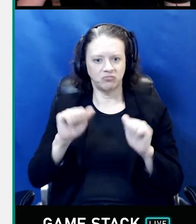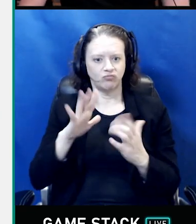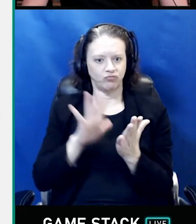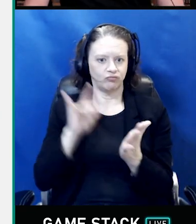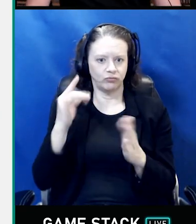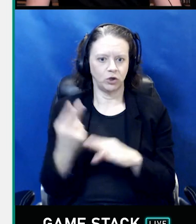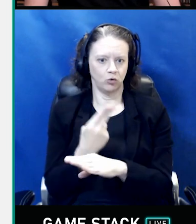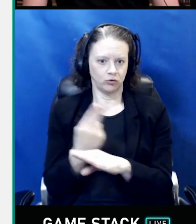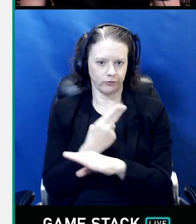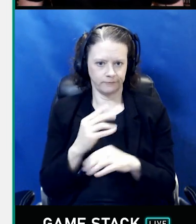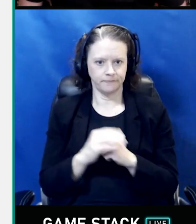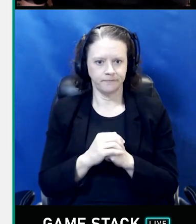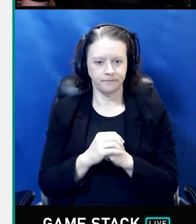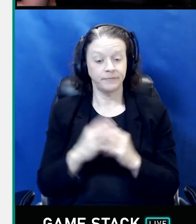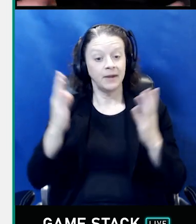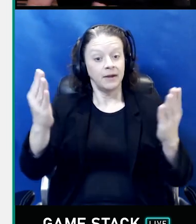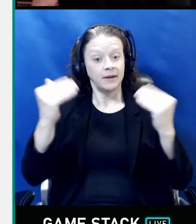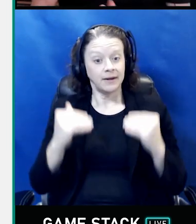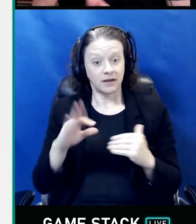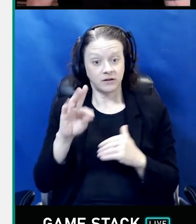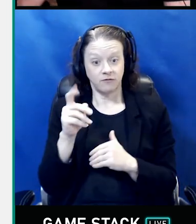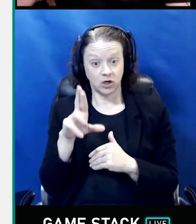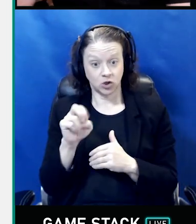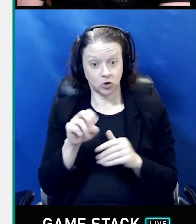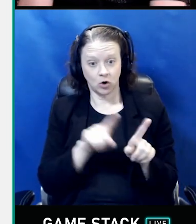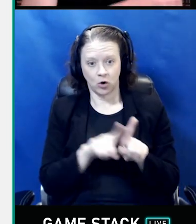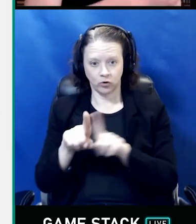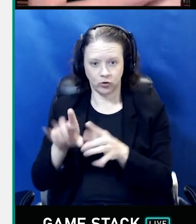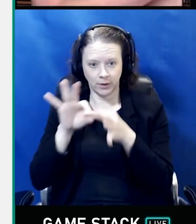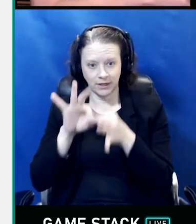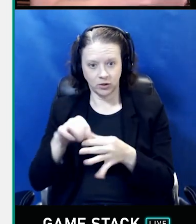So the next feature and also related to quads as